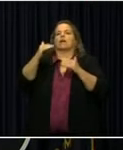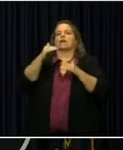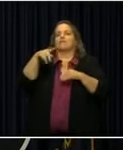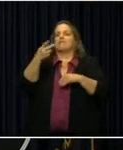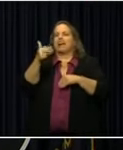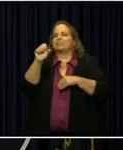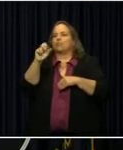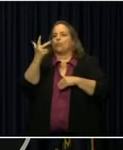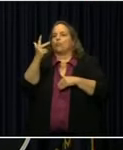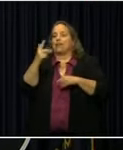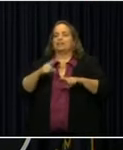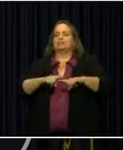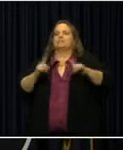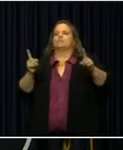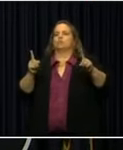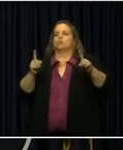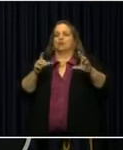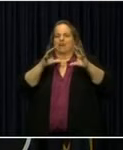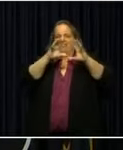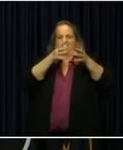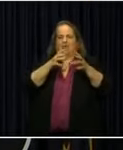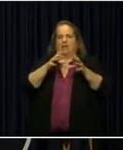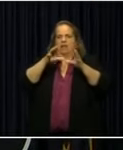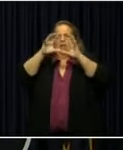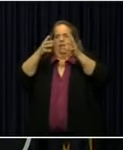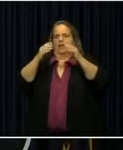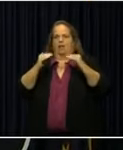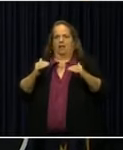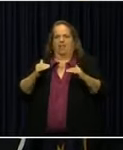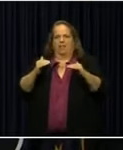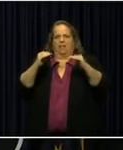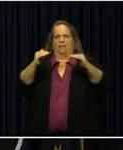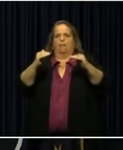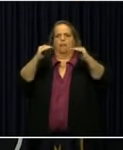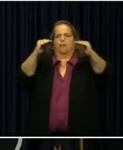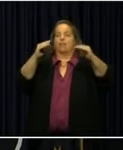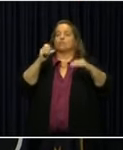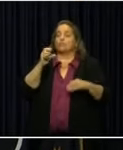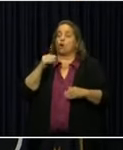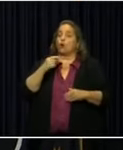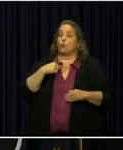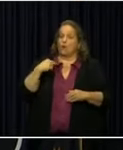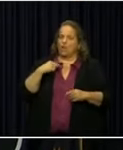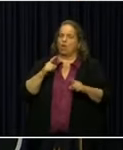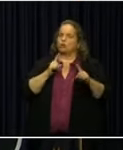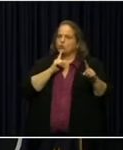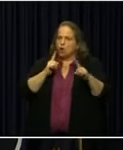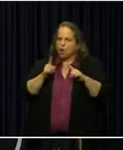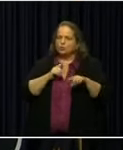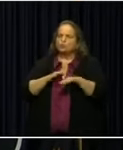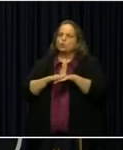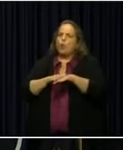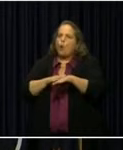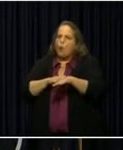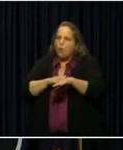CASES. SO WHEN YOU THINK ABOUT THE CURVE -- RIGHT? -- AND TRYING TO FLATTEN THE CURVE, YOU KNOW WHAT?